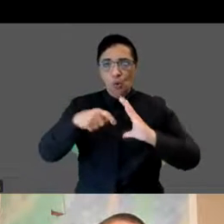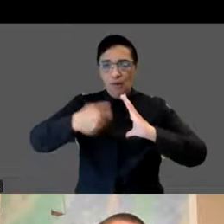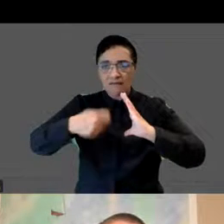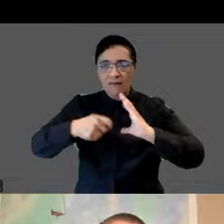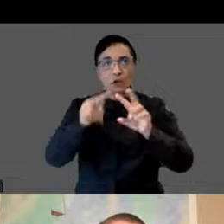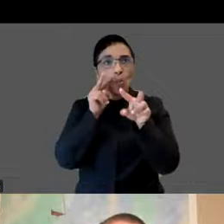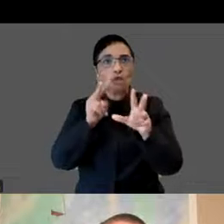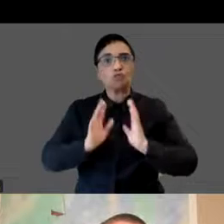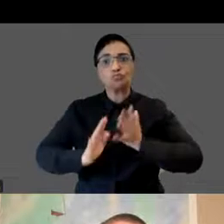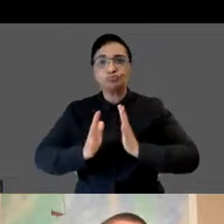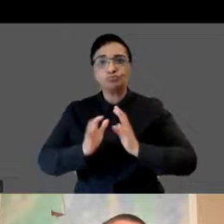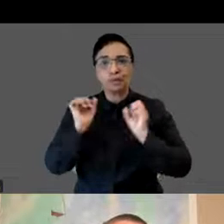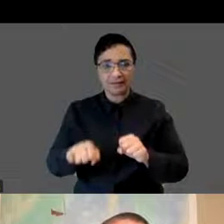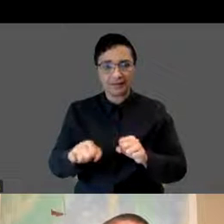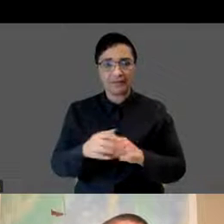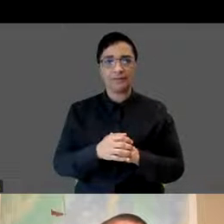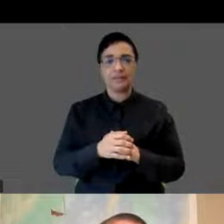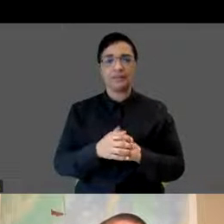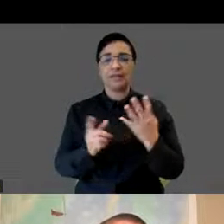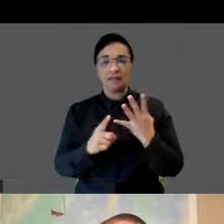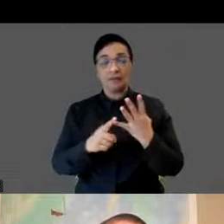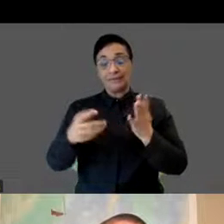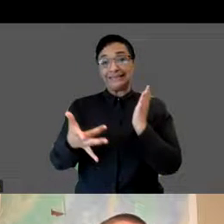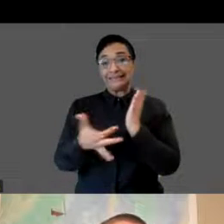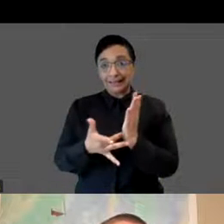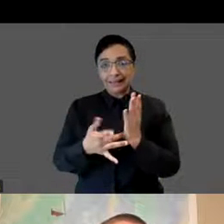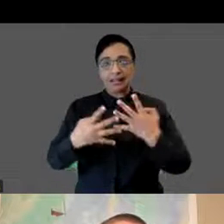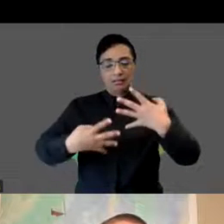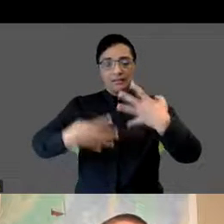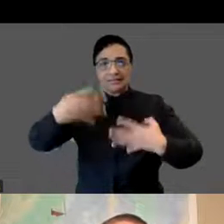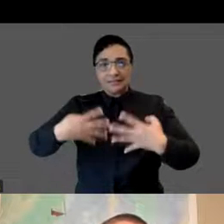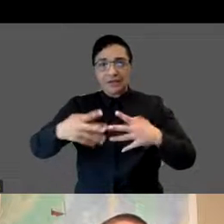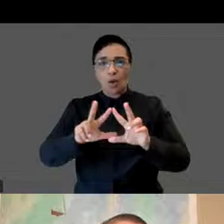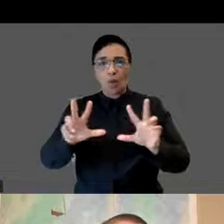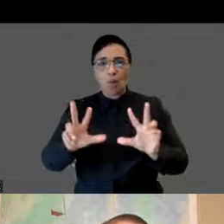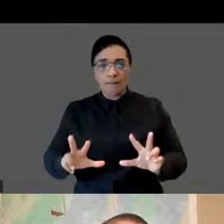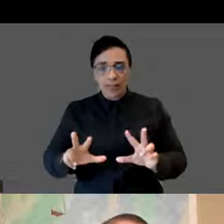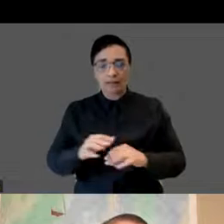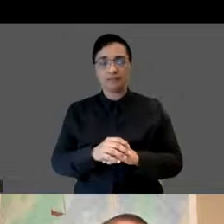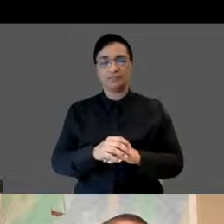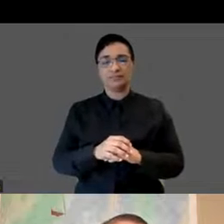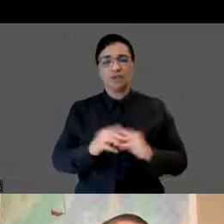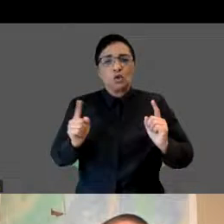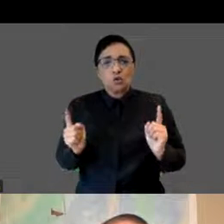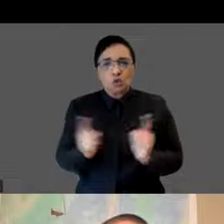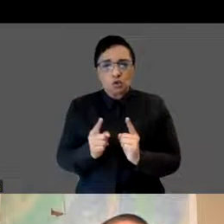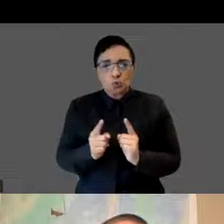A technical data webinar series, and a small data related project and technical support.